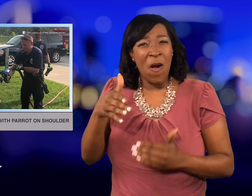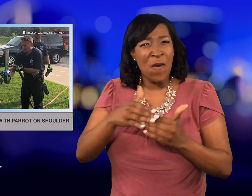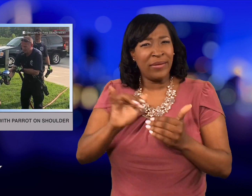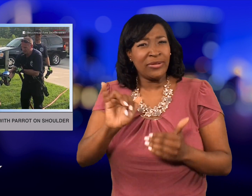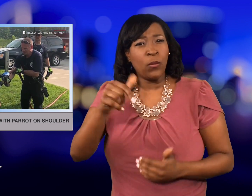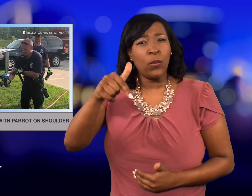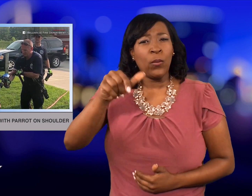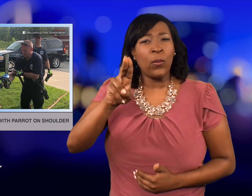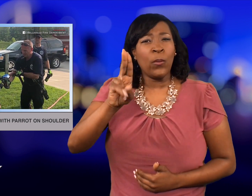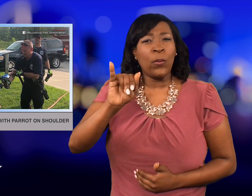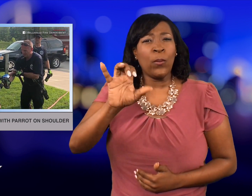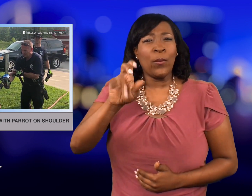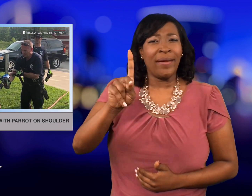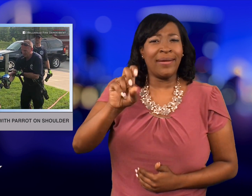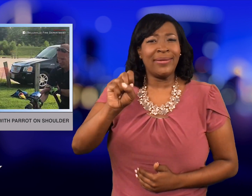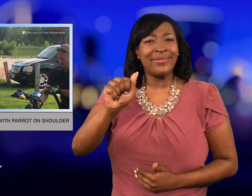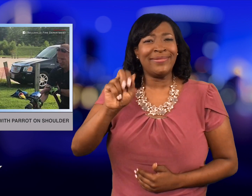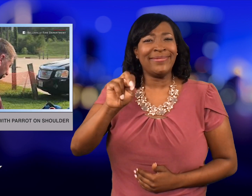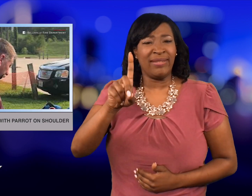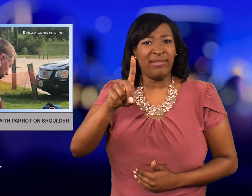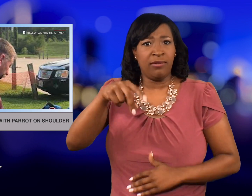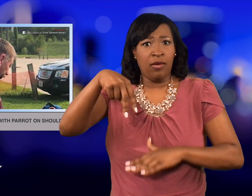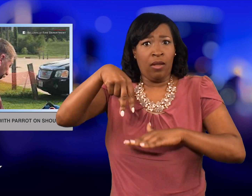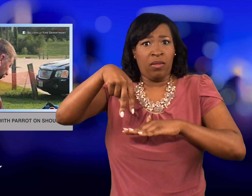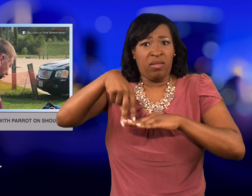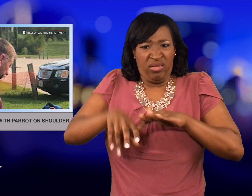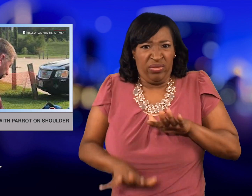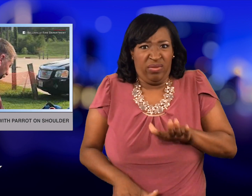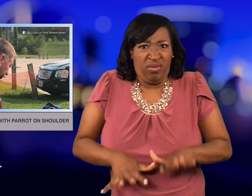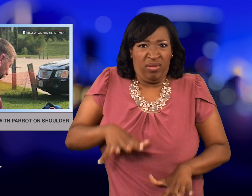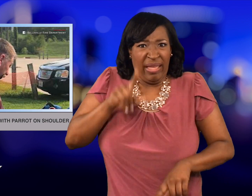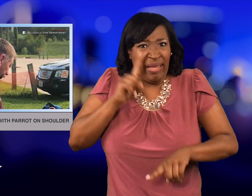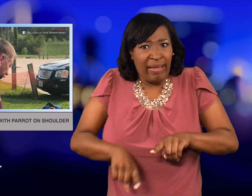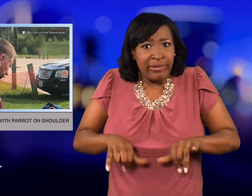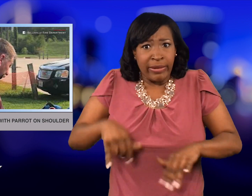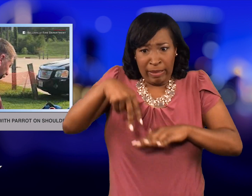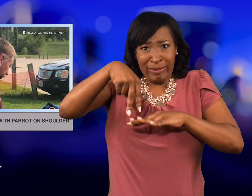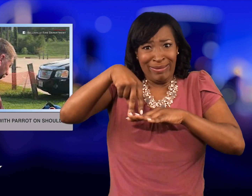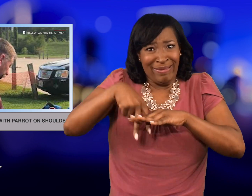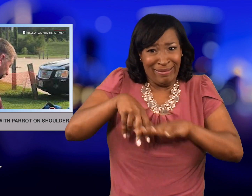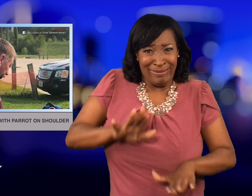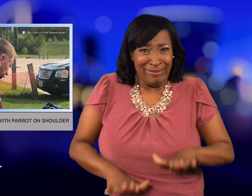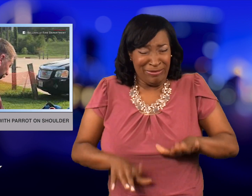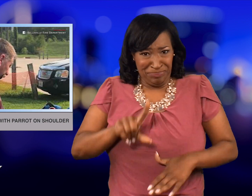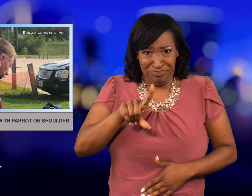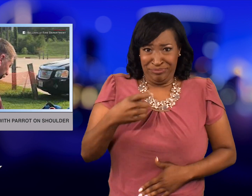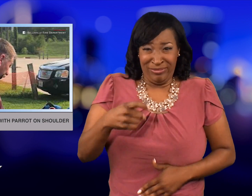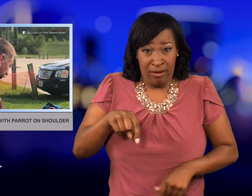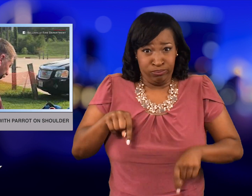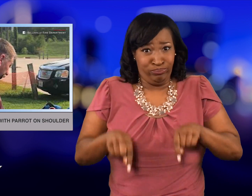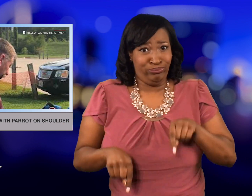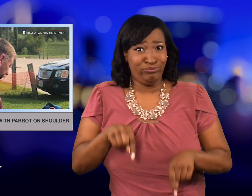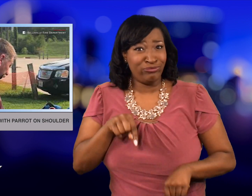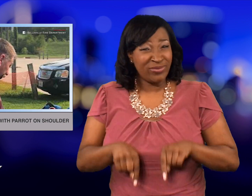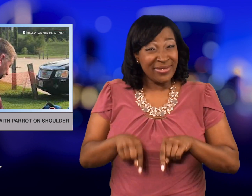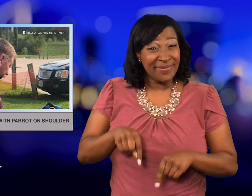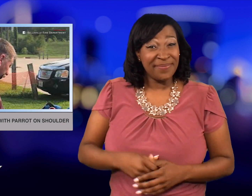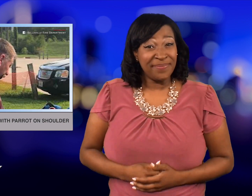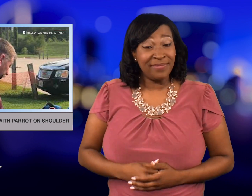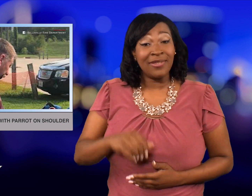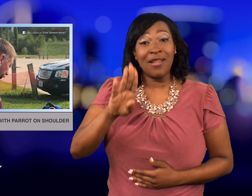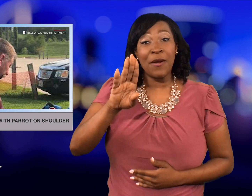The mud was like quicksand.